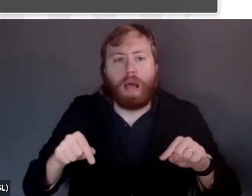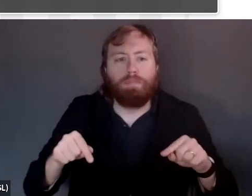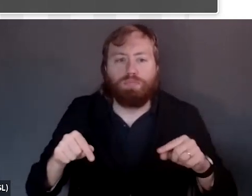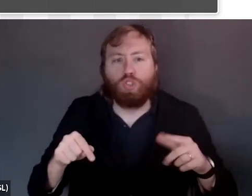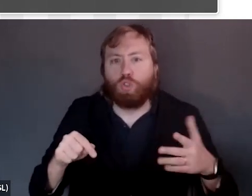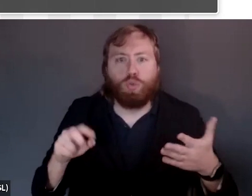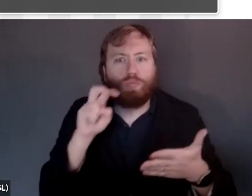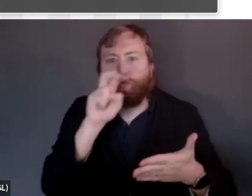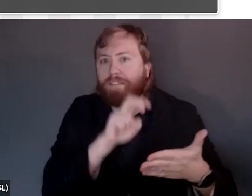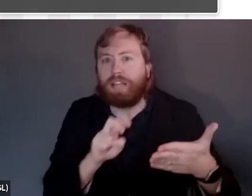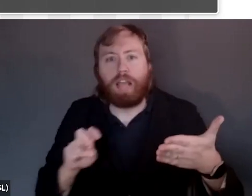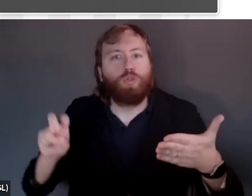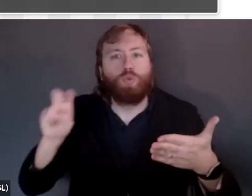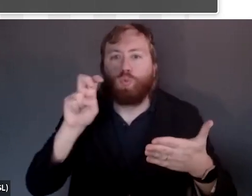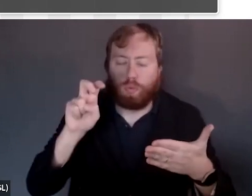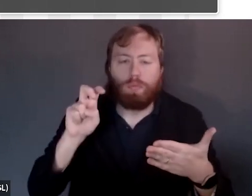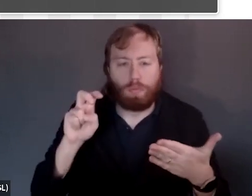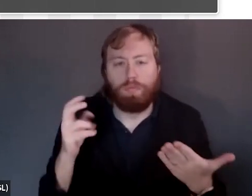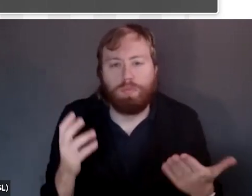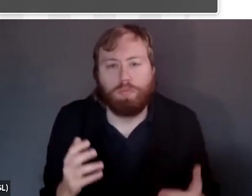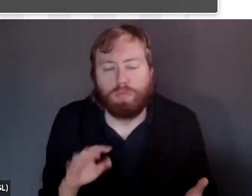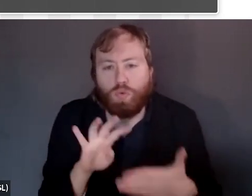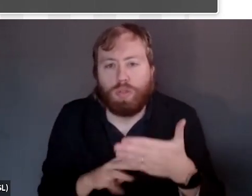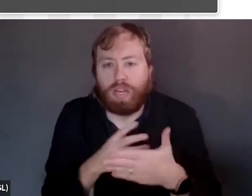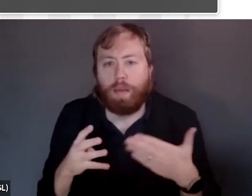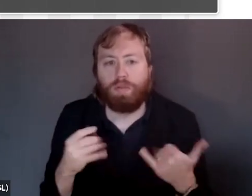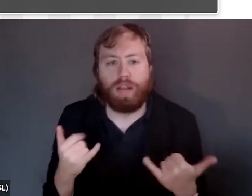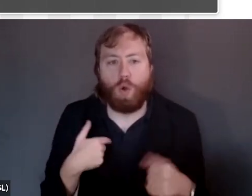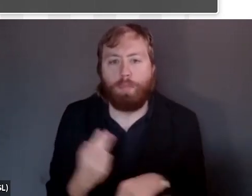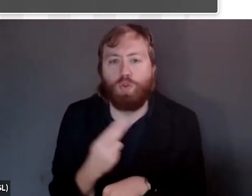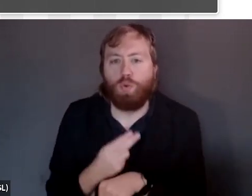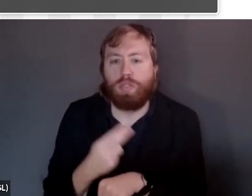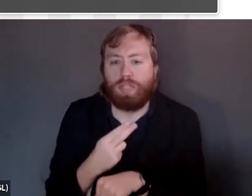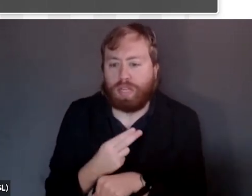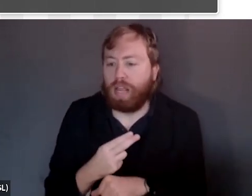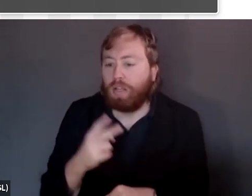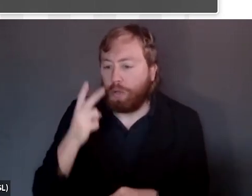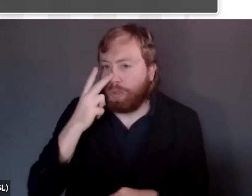In this case, I'm using up and down arrows to move up and down through the table